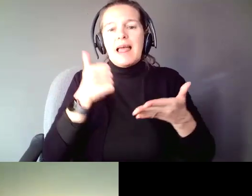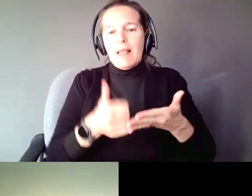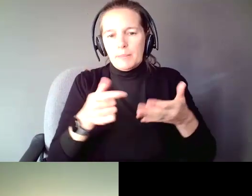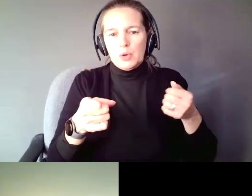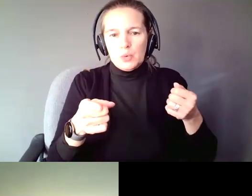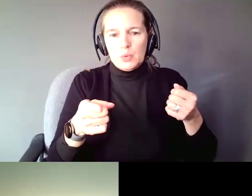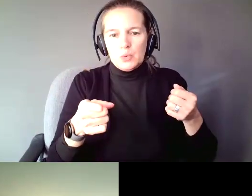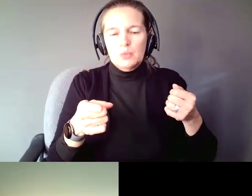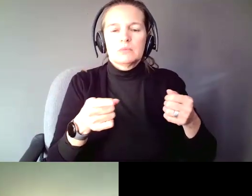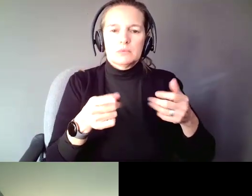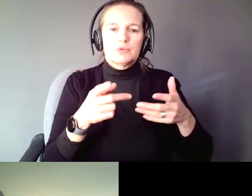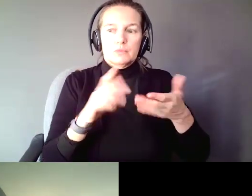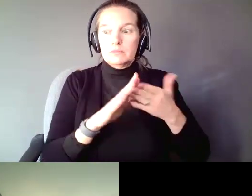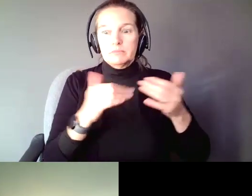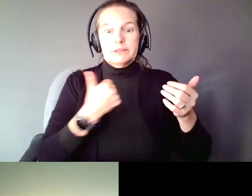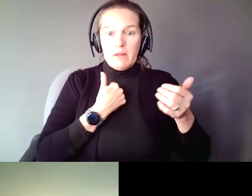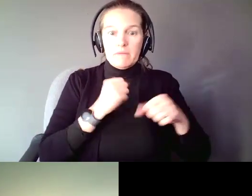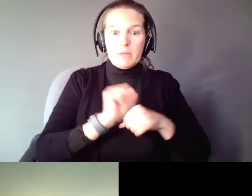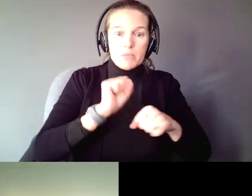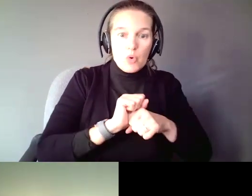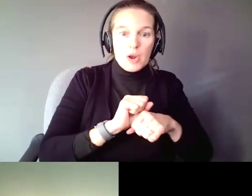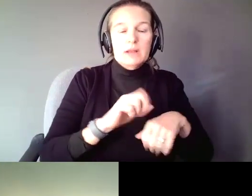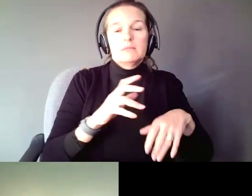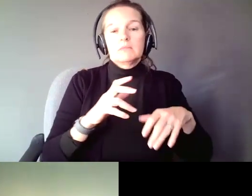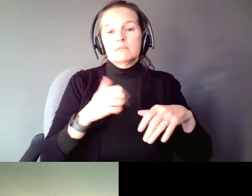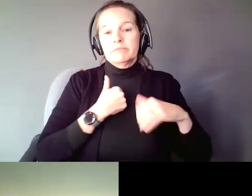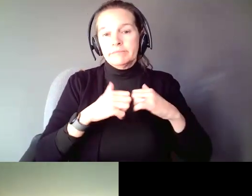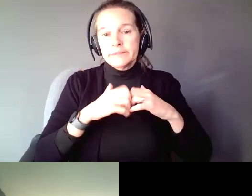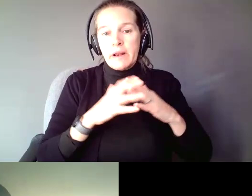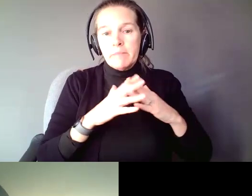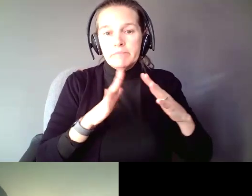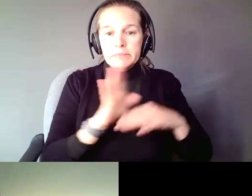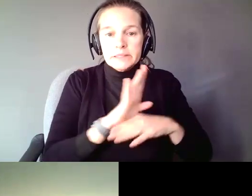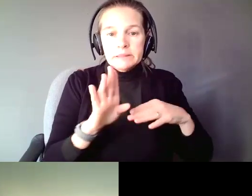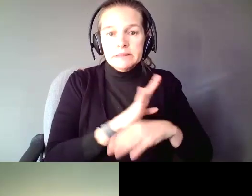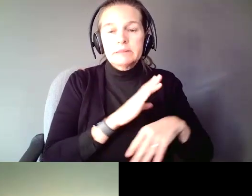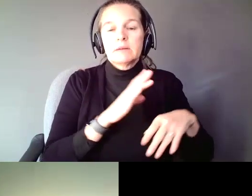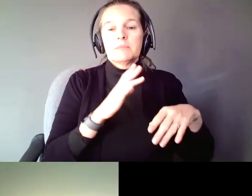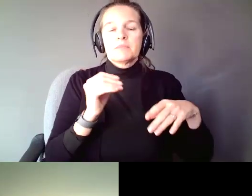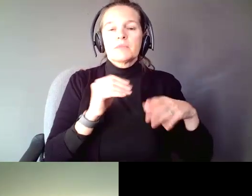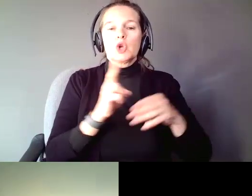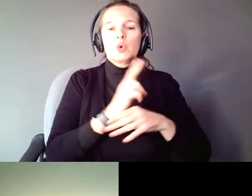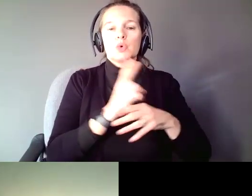be self employed, and to help you be an entrepreneur. You use Supported Decision Making throughout that